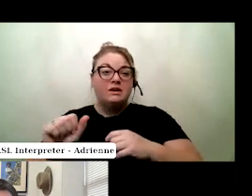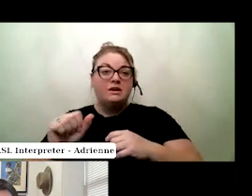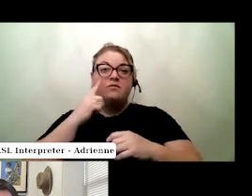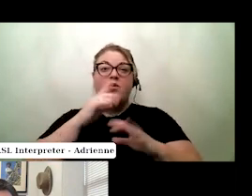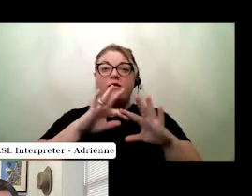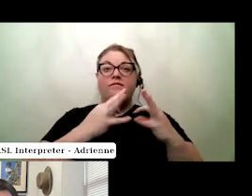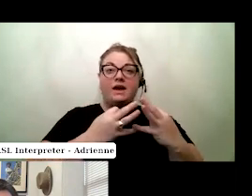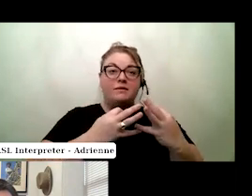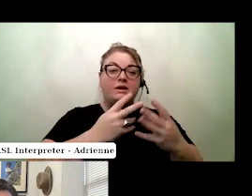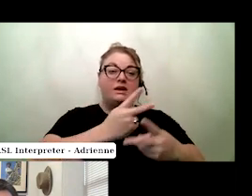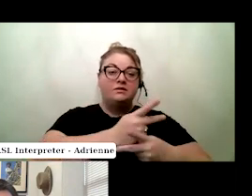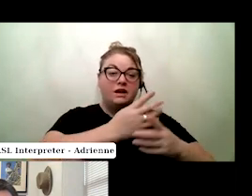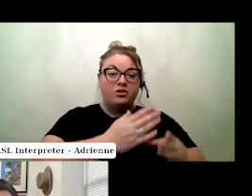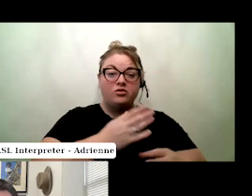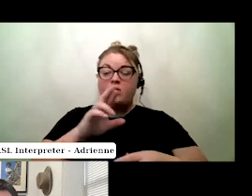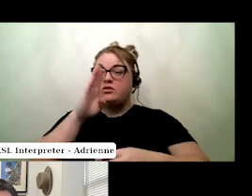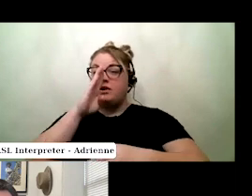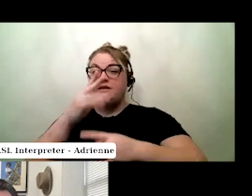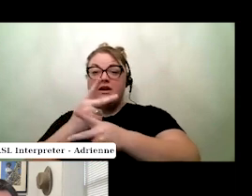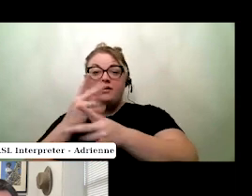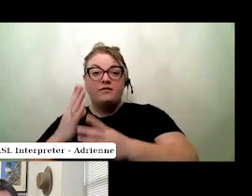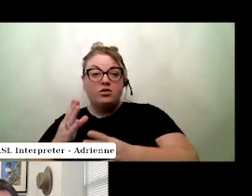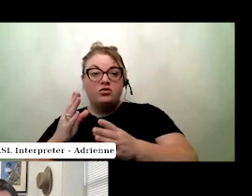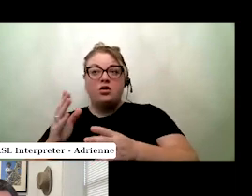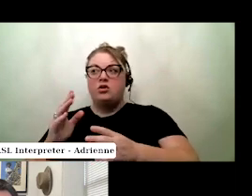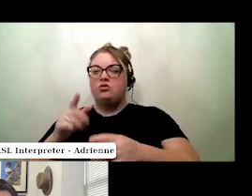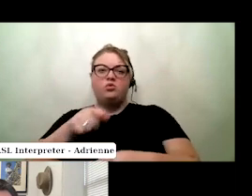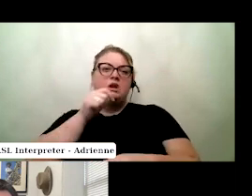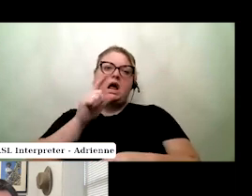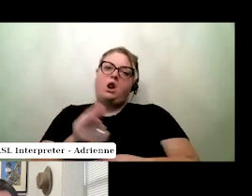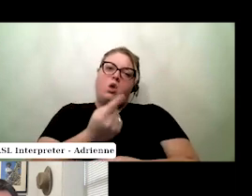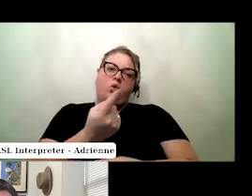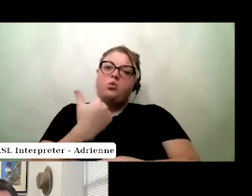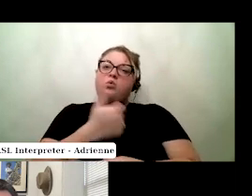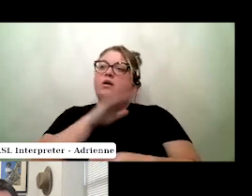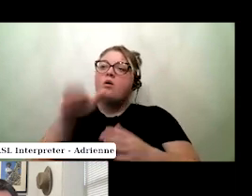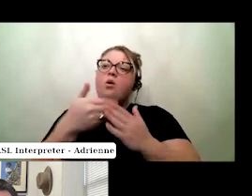We're saying by being here. You're not alone, and we're all together in care.